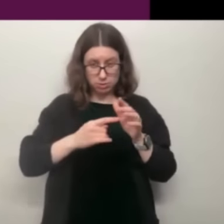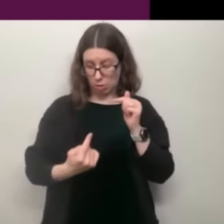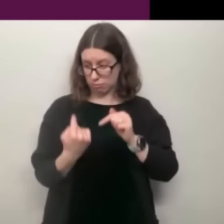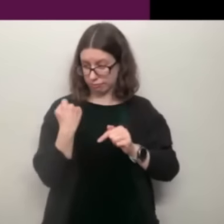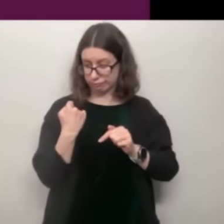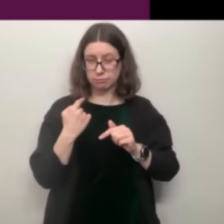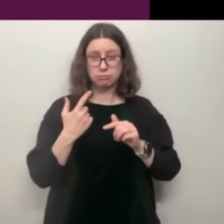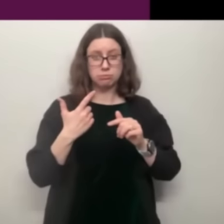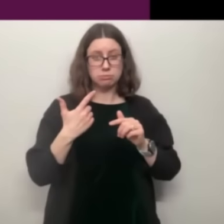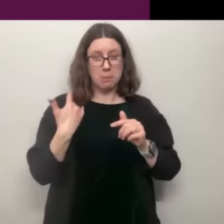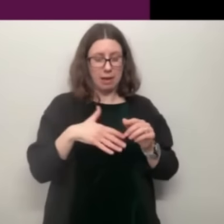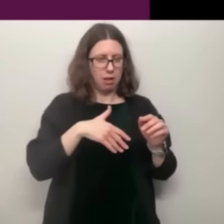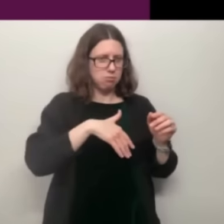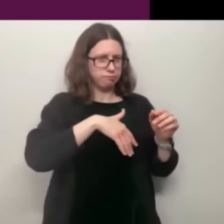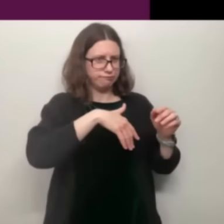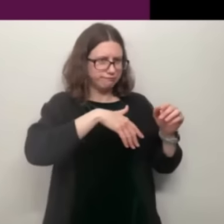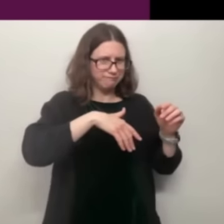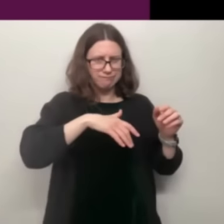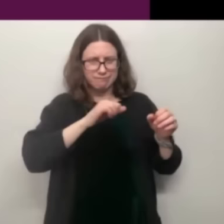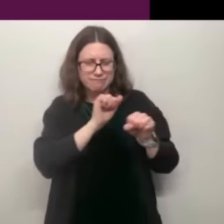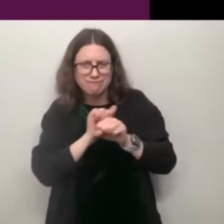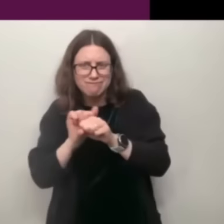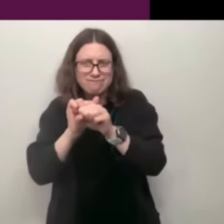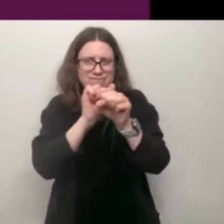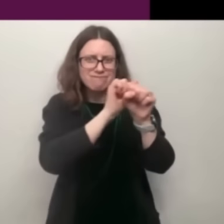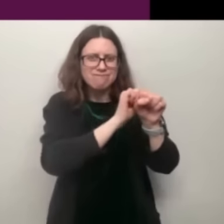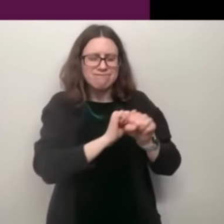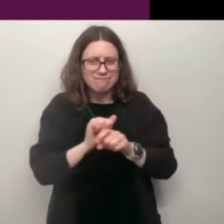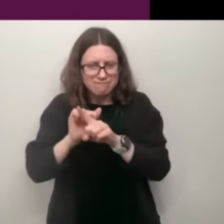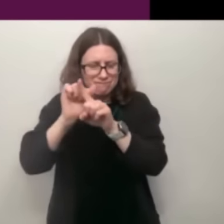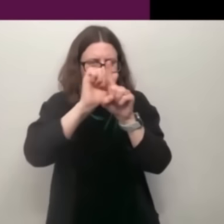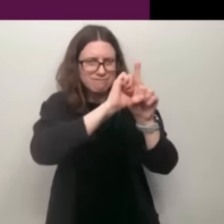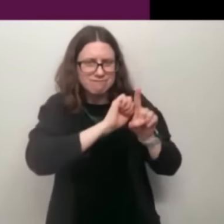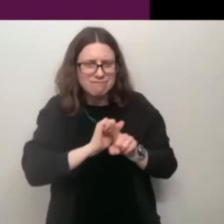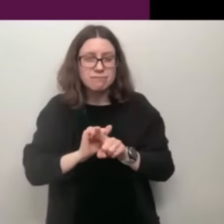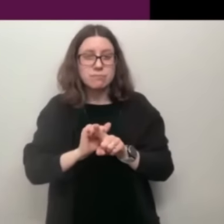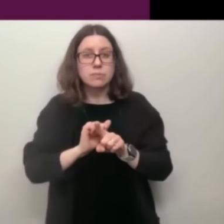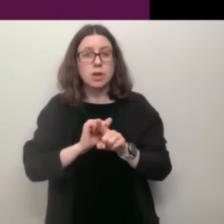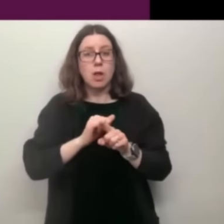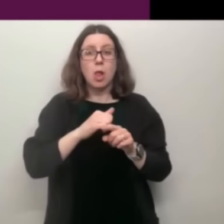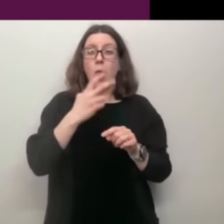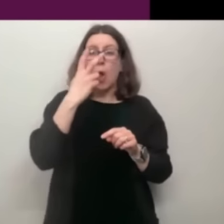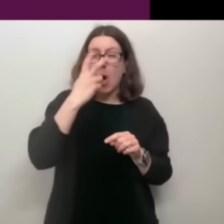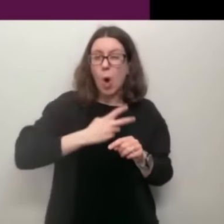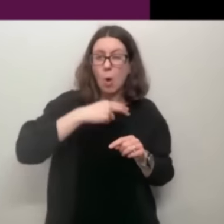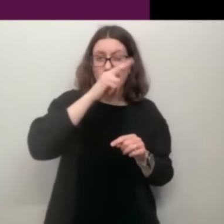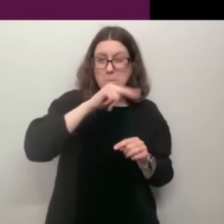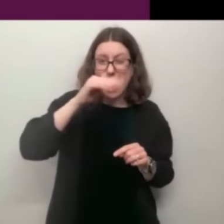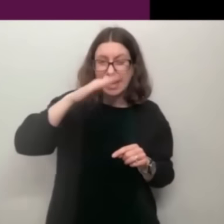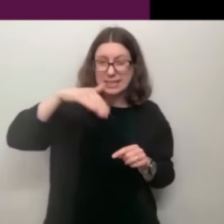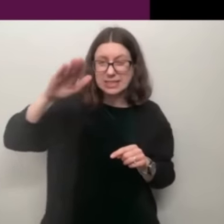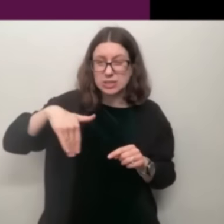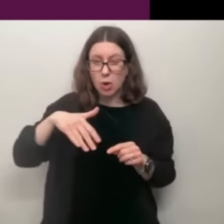joints were looked at, cracks assessed and repairs undertaken in a project that cost 3.6 million pounds generously supported